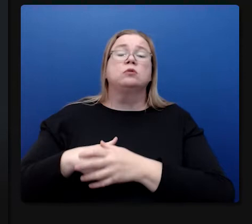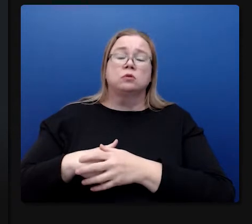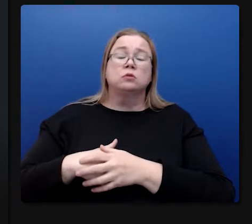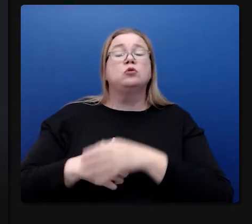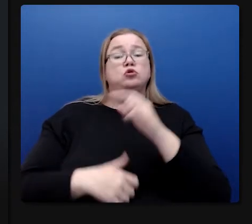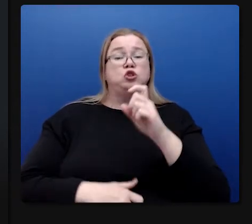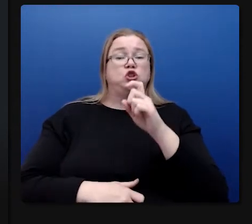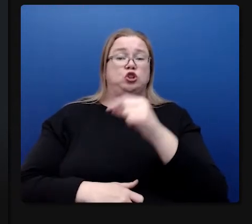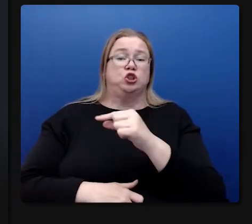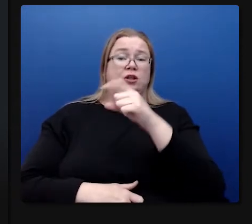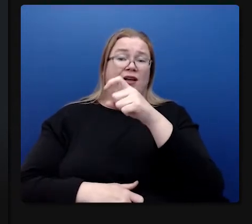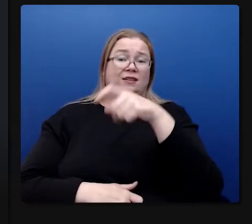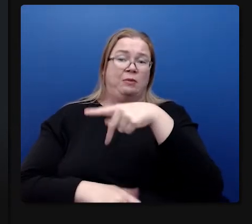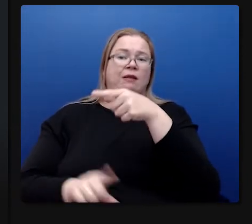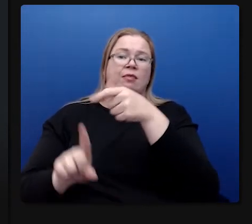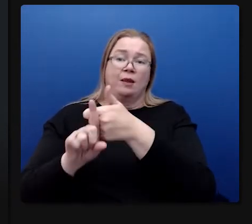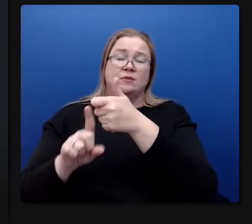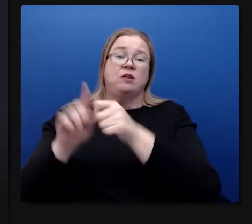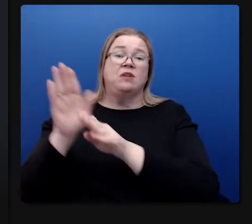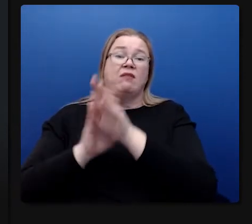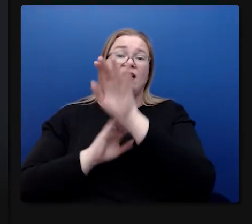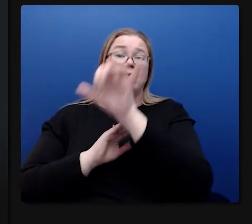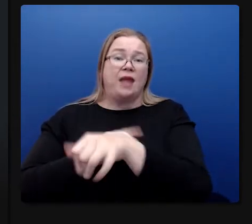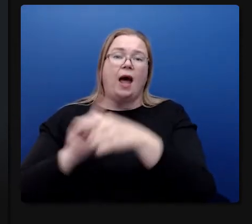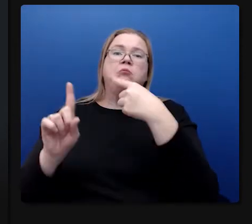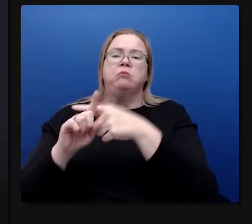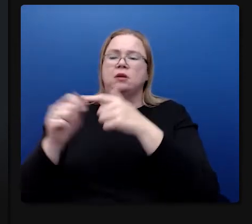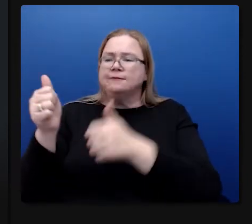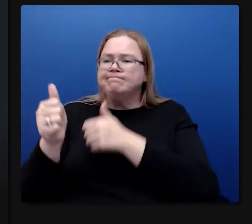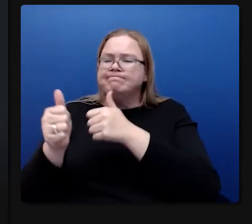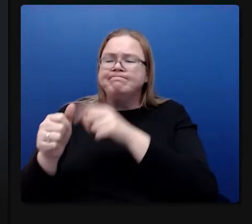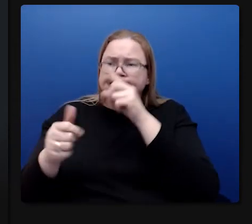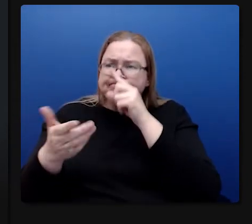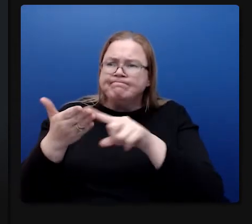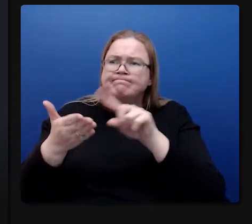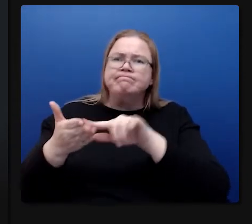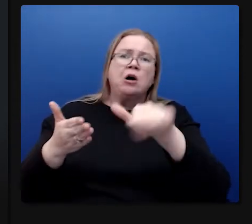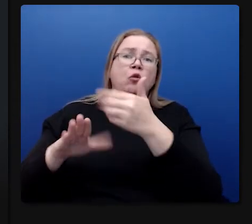GXP are the ones who built that feature, and they're also pursuing many other improvements,